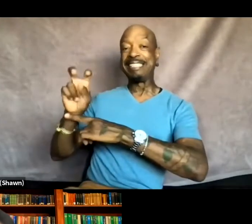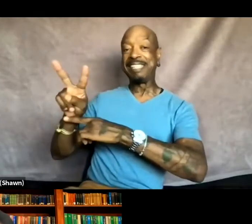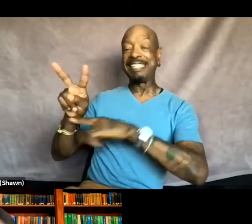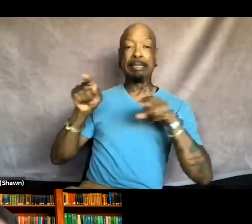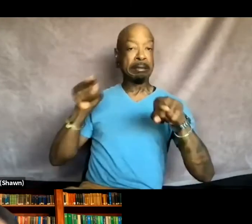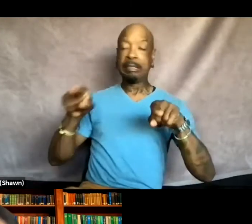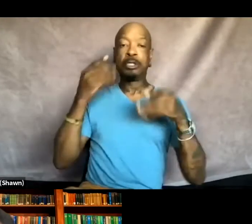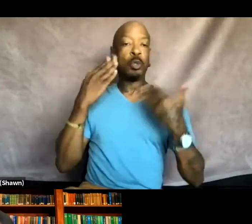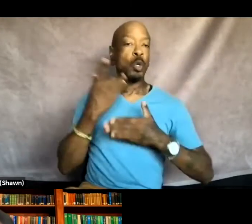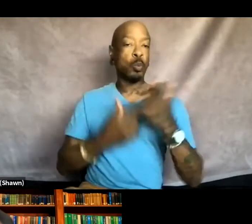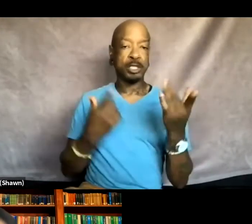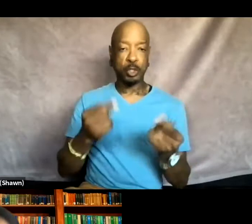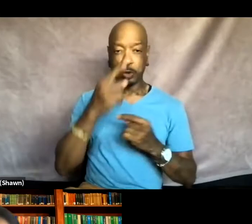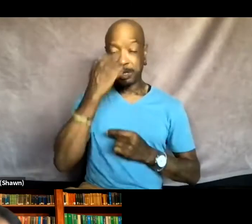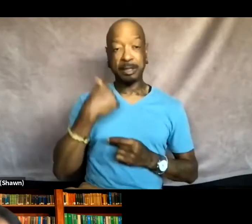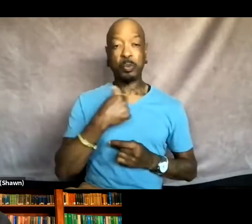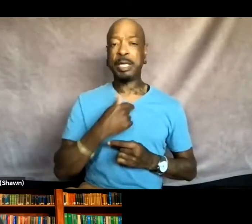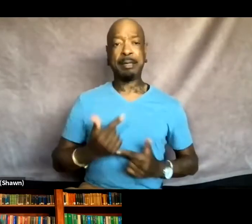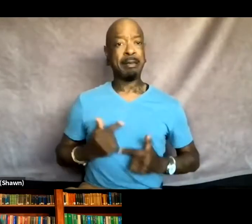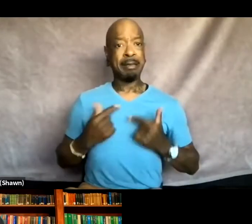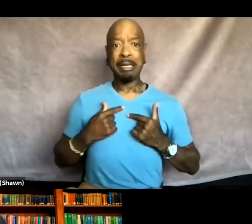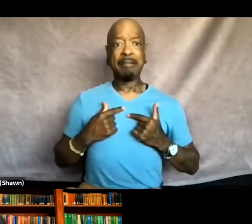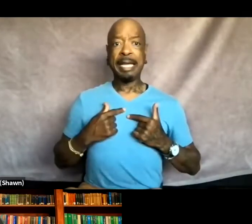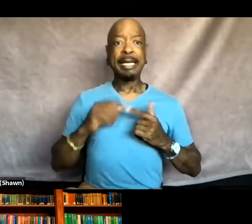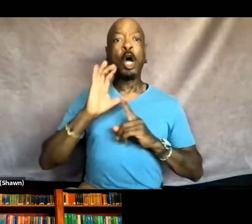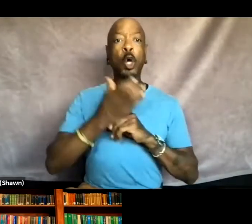a culture that tells us it's a monolith that tells us, we can only be.